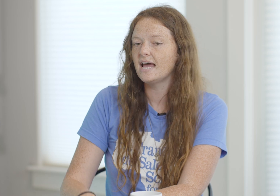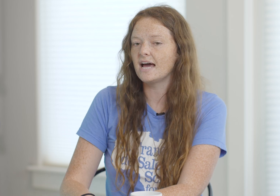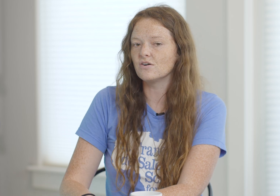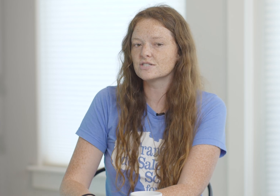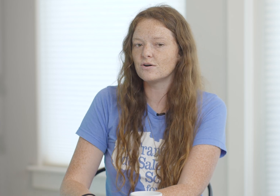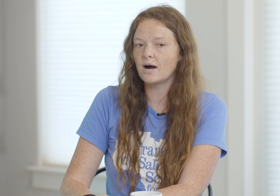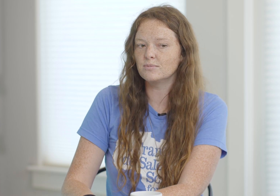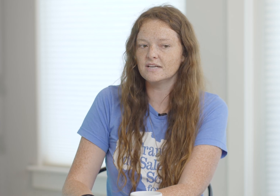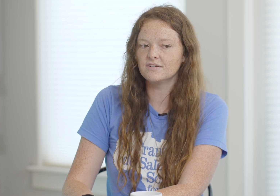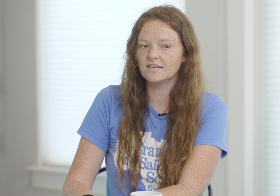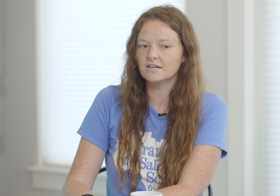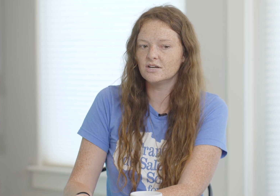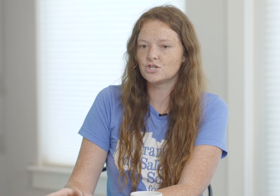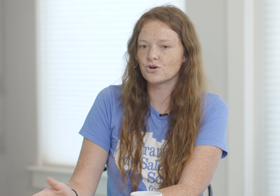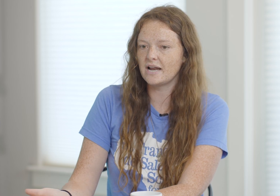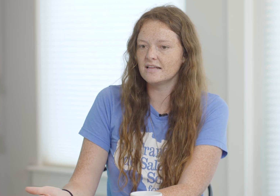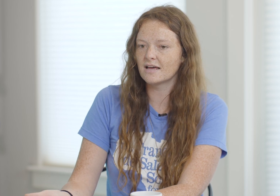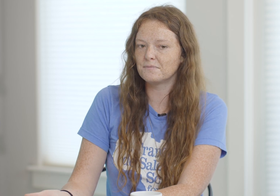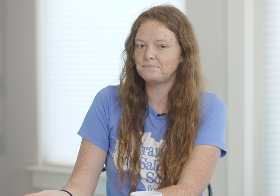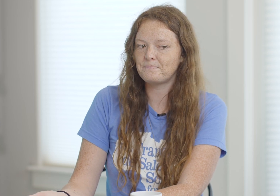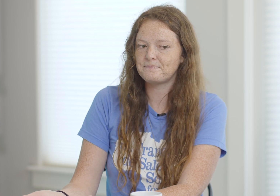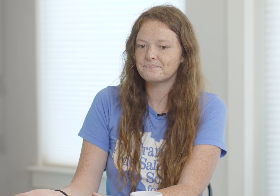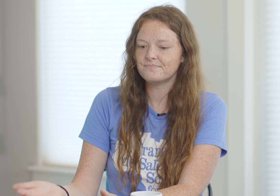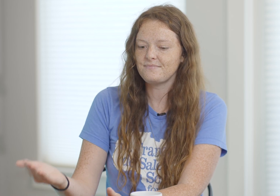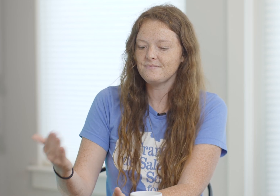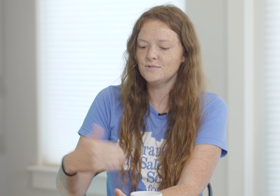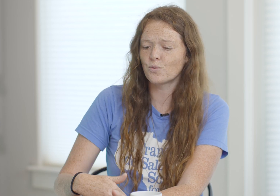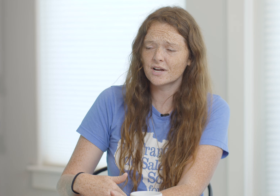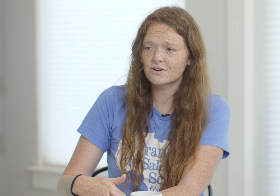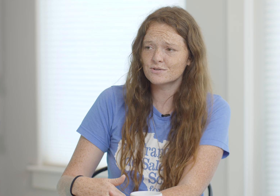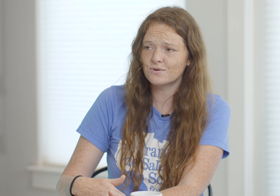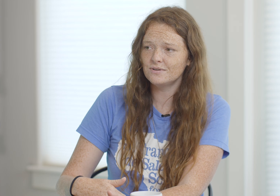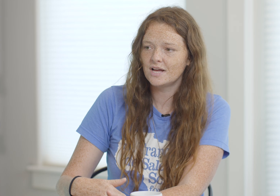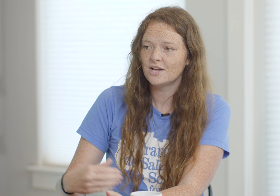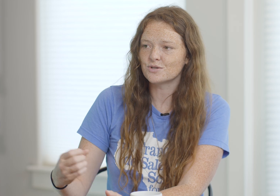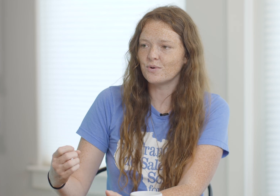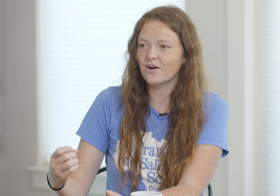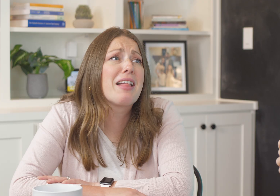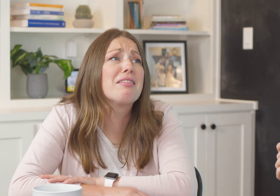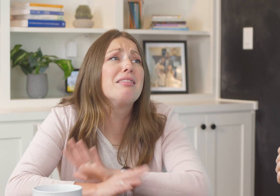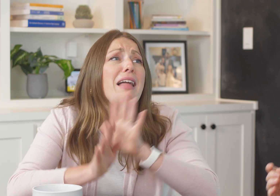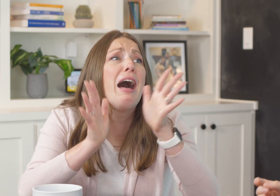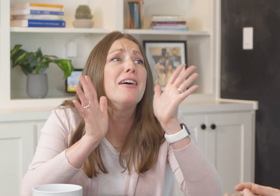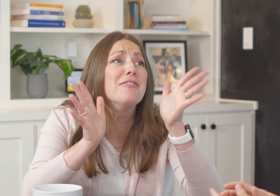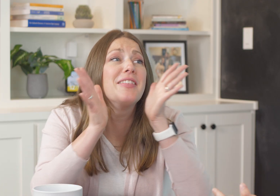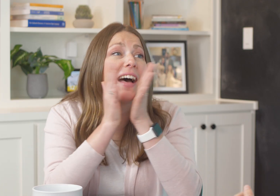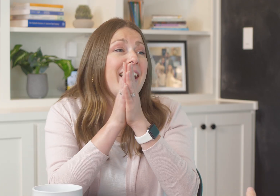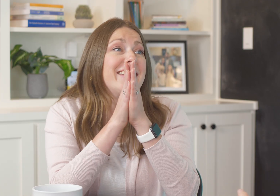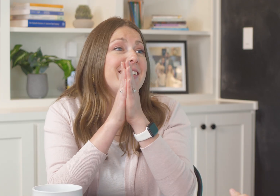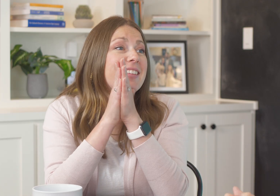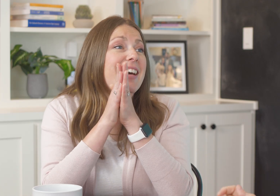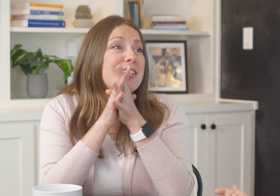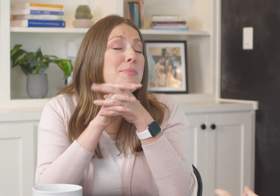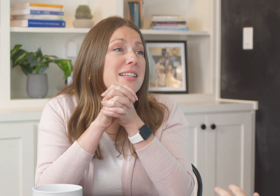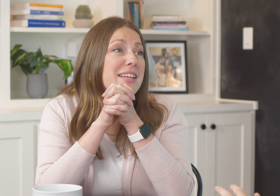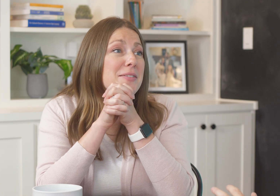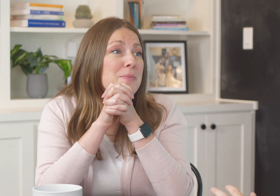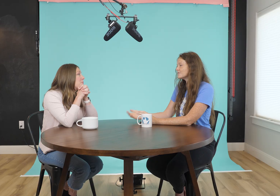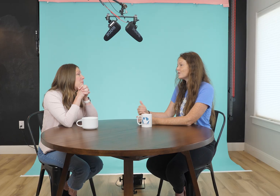And also I believe in training them to work at our school. So we are, you know that. So we've seen the fruits of it.